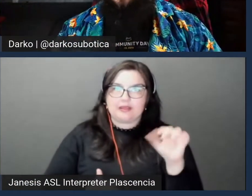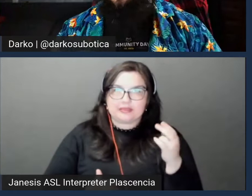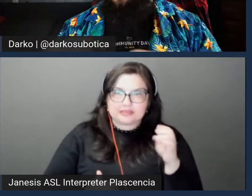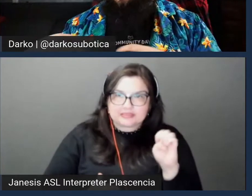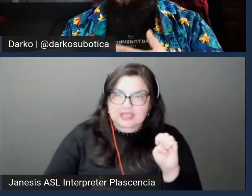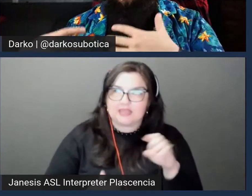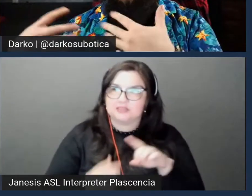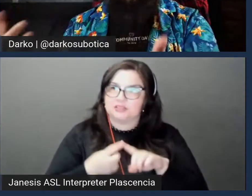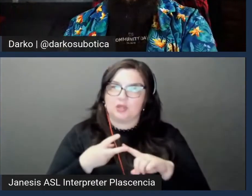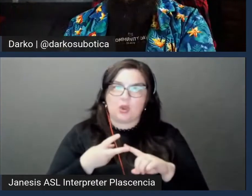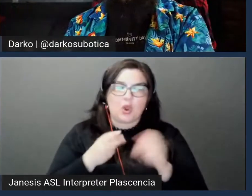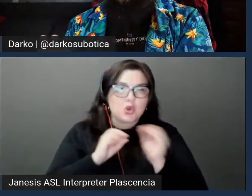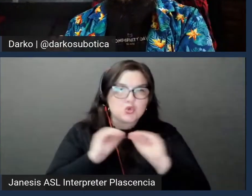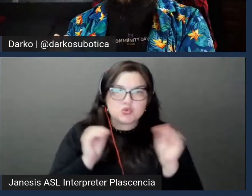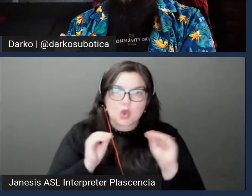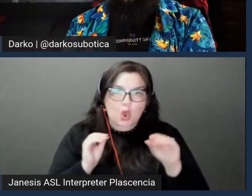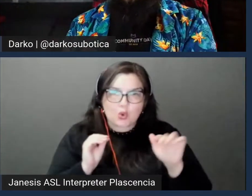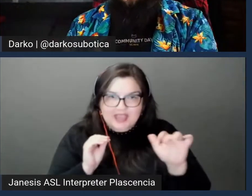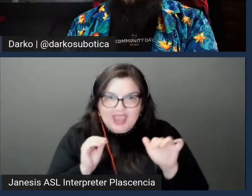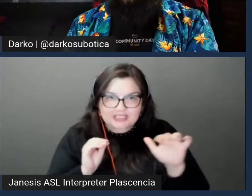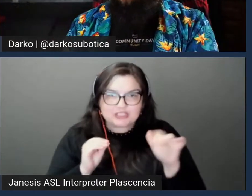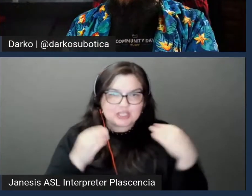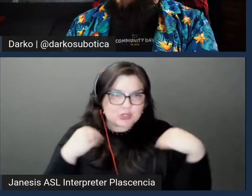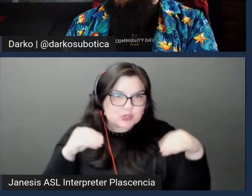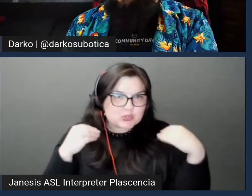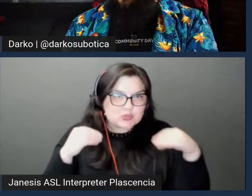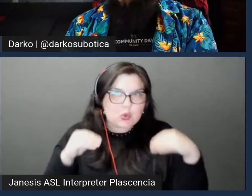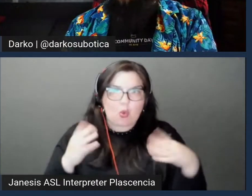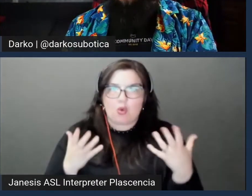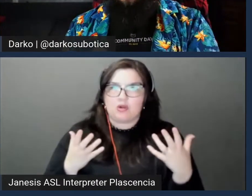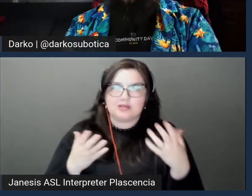or like is the inspiration coming from Amazon Go,